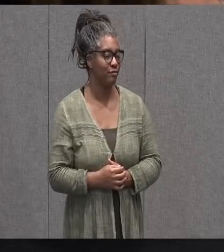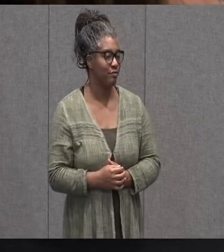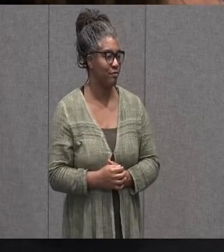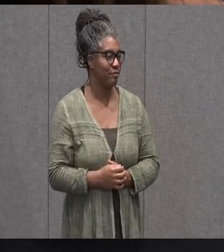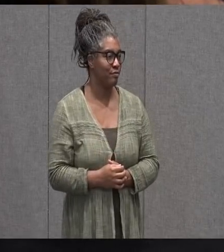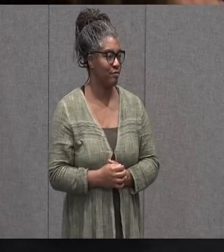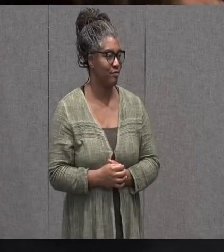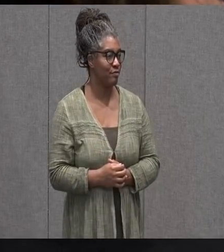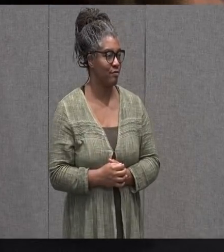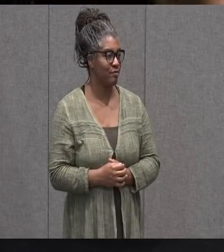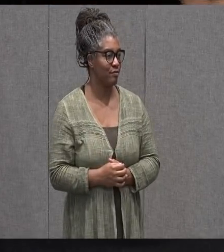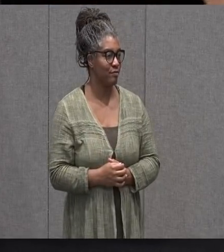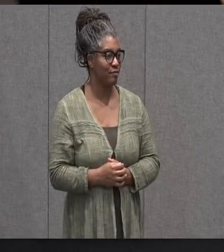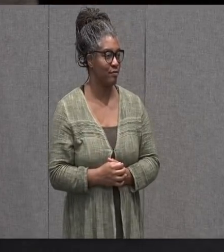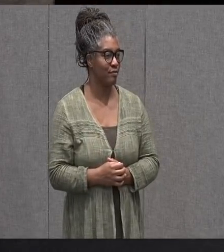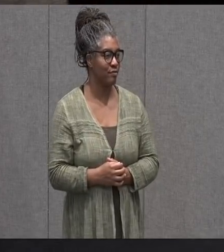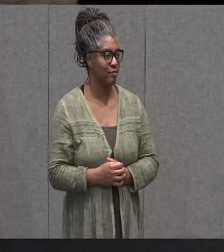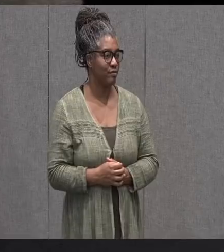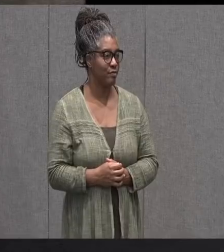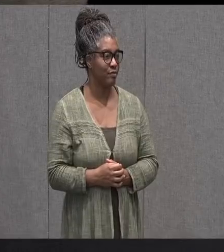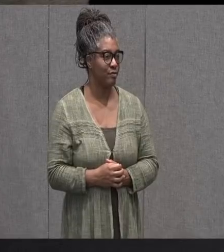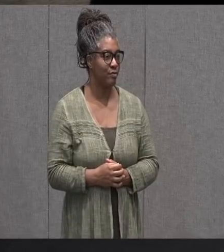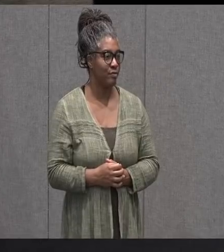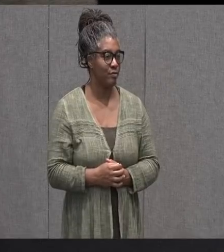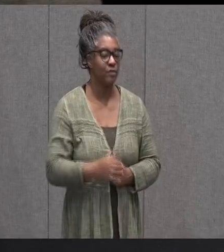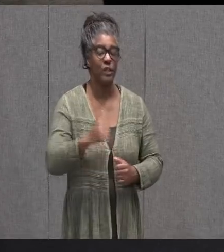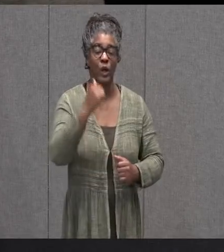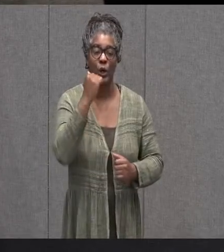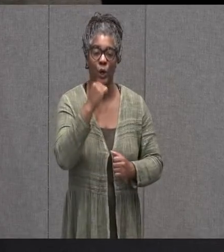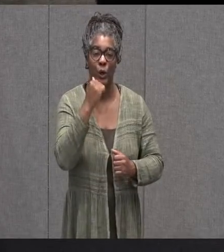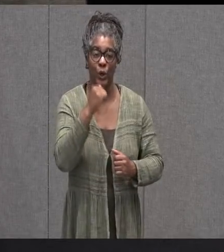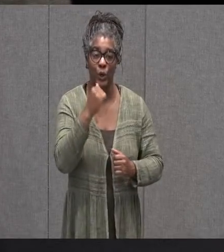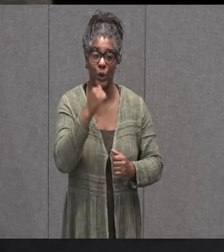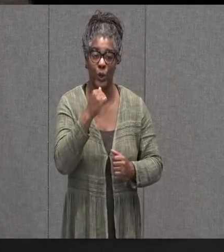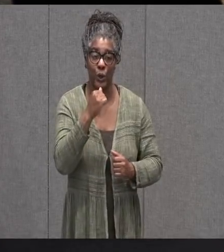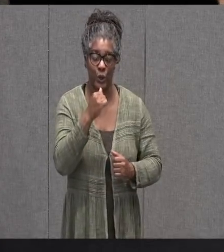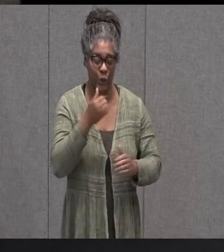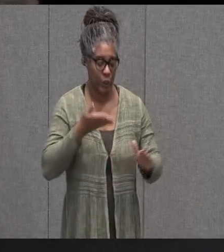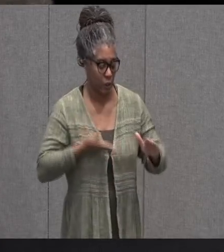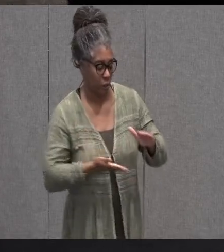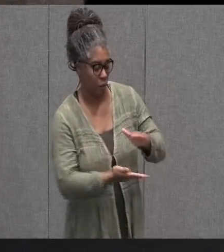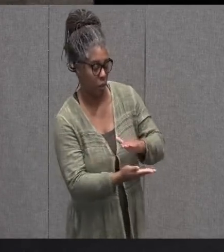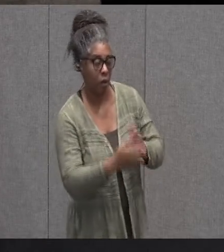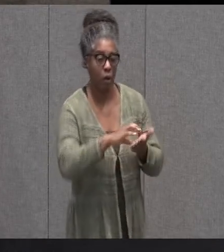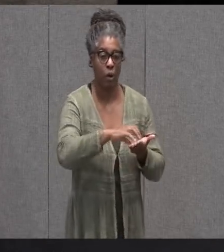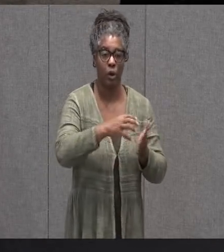A girl was baking cookies. Her name was Lucy May.